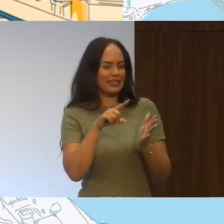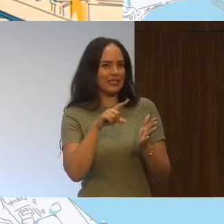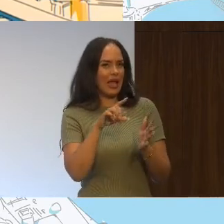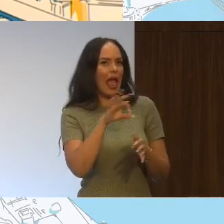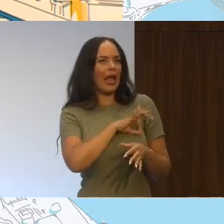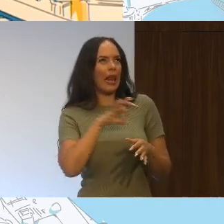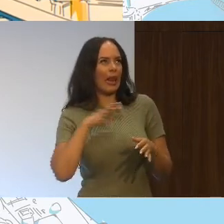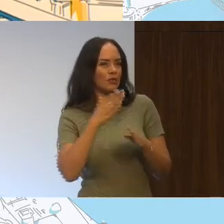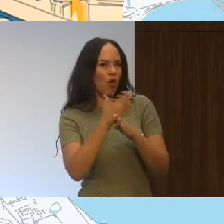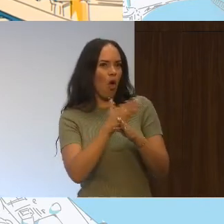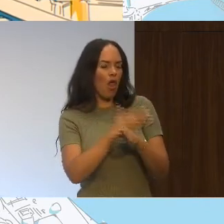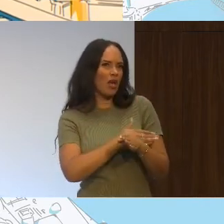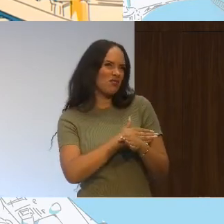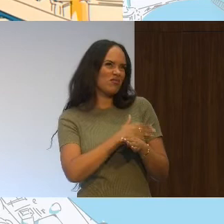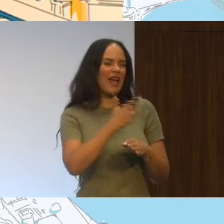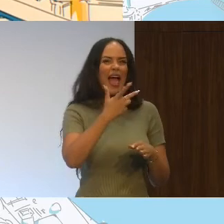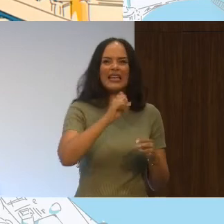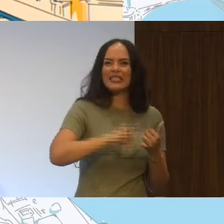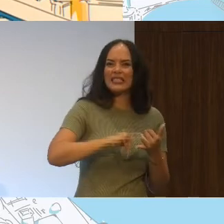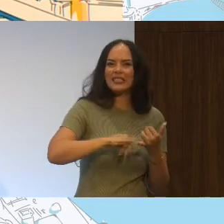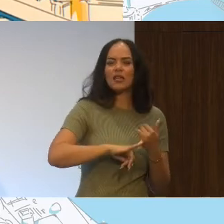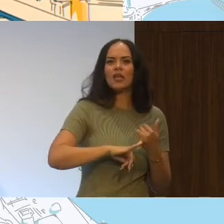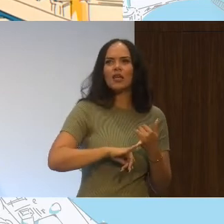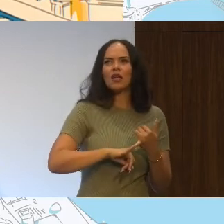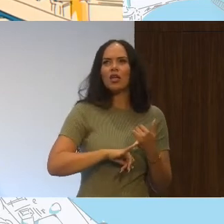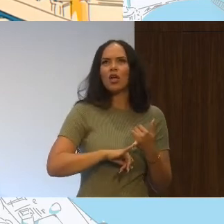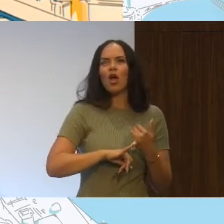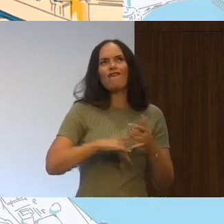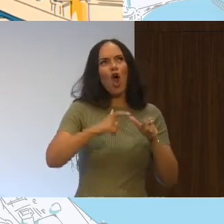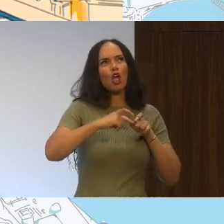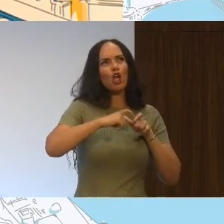and there were four acute treatments all about ergots.